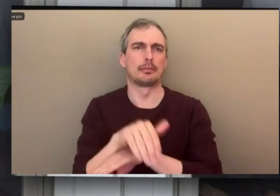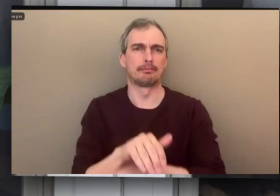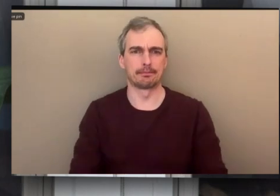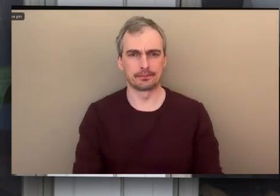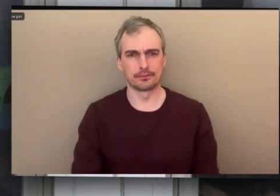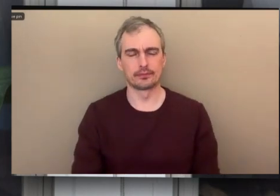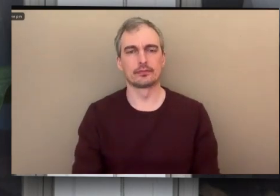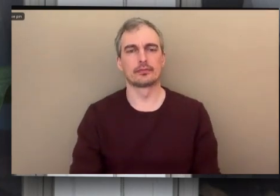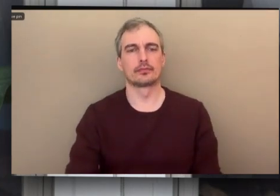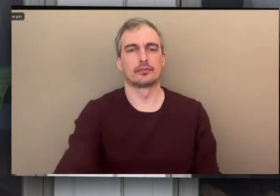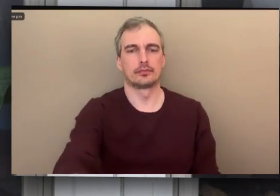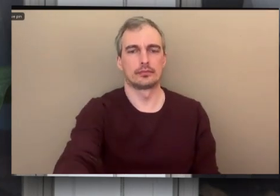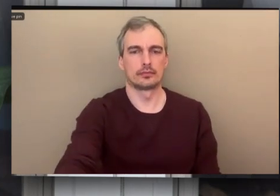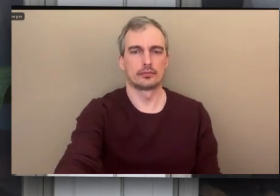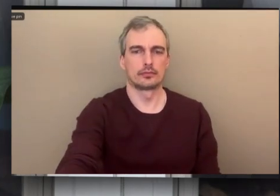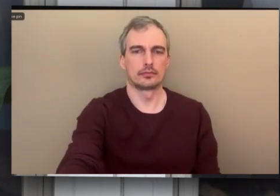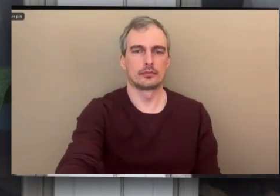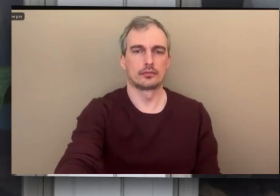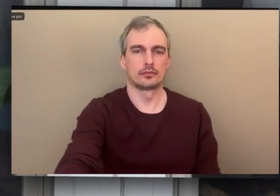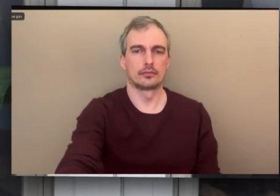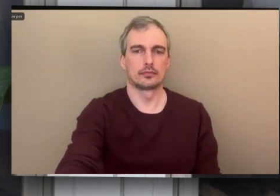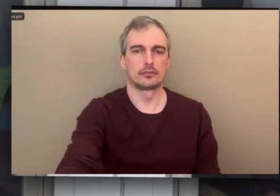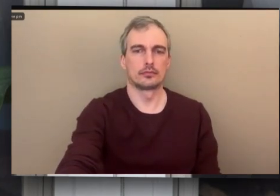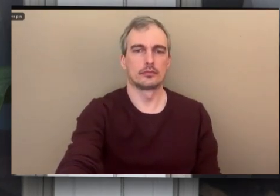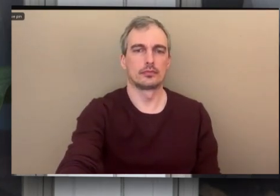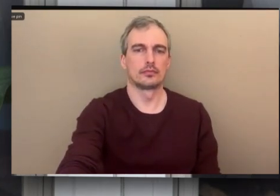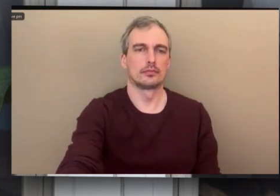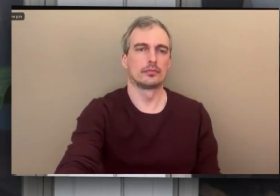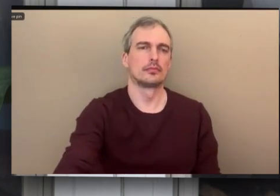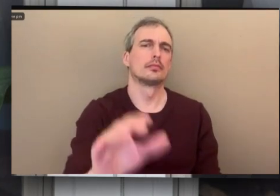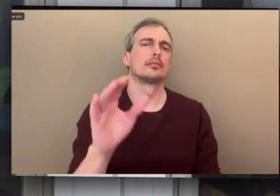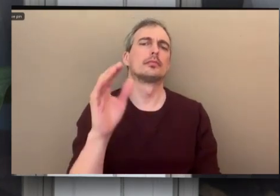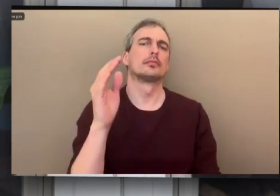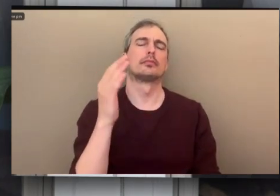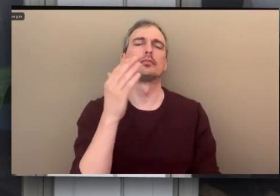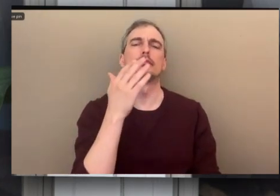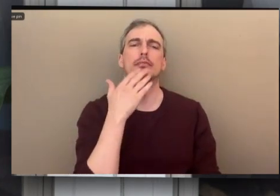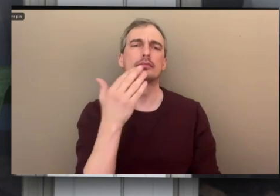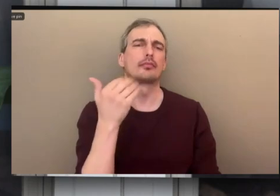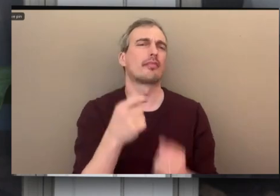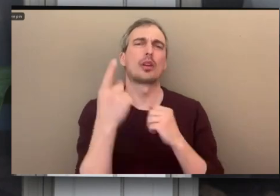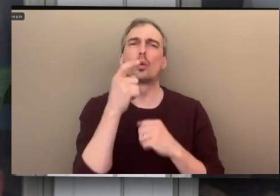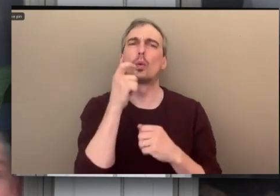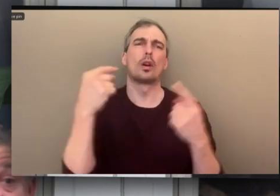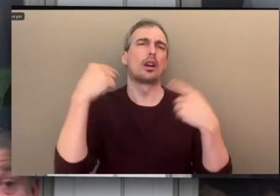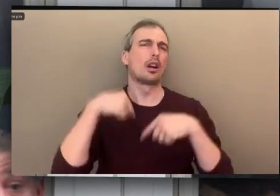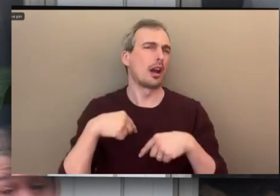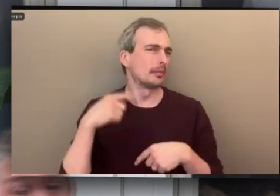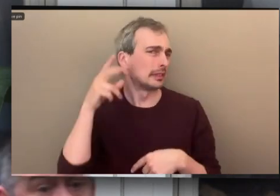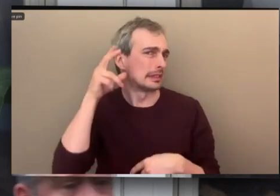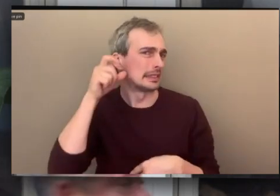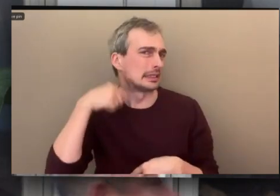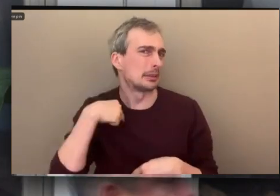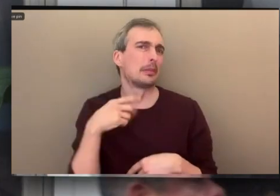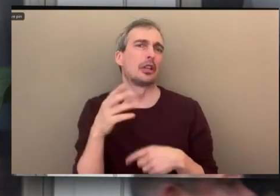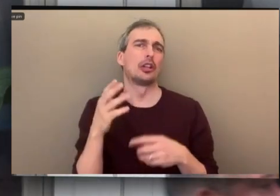talk, I always do appreciate it. Because you could be doing something else with your time. Could be with your family, could be with your friends.